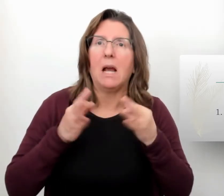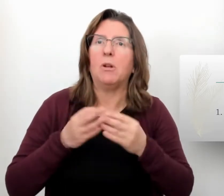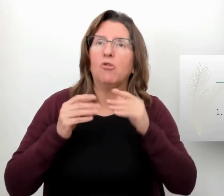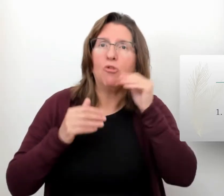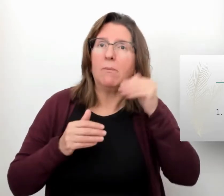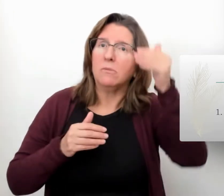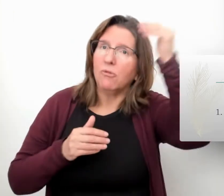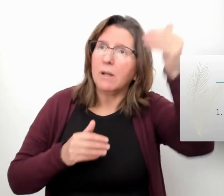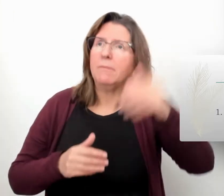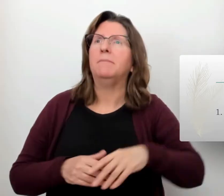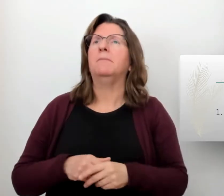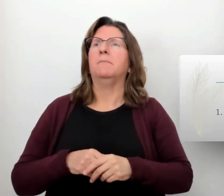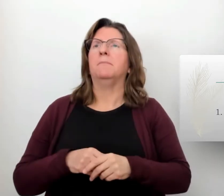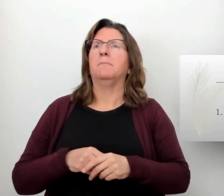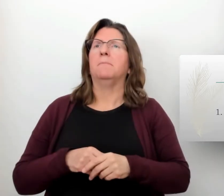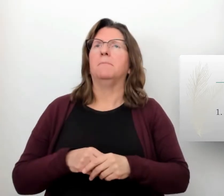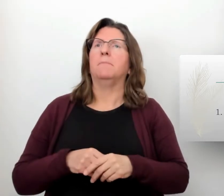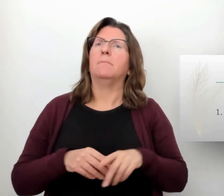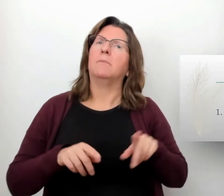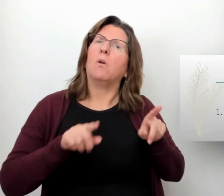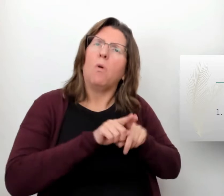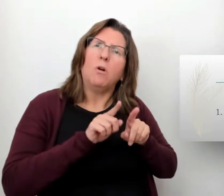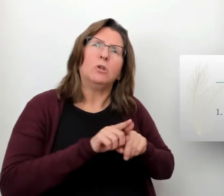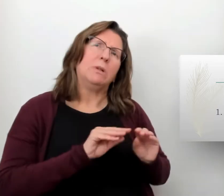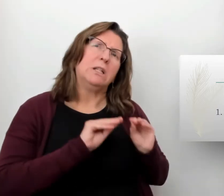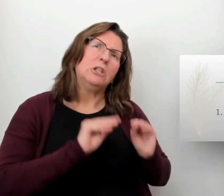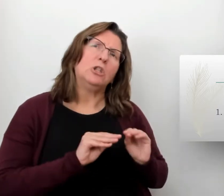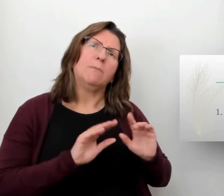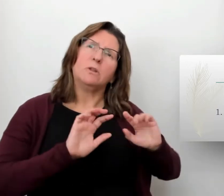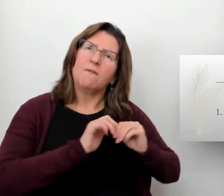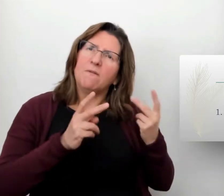Teach about interactions with family and friends.